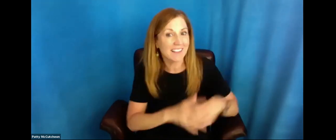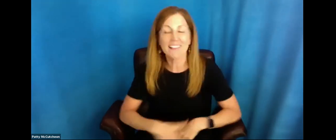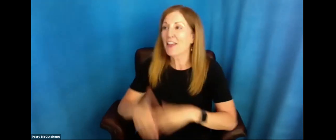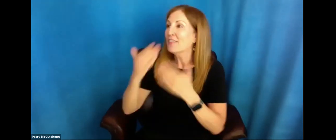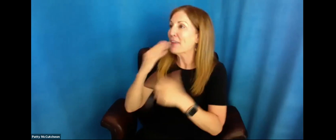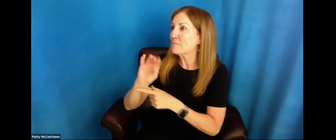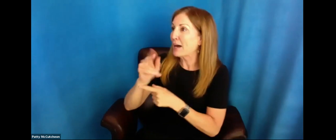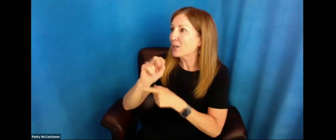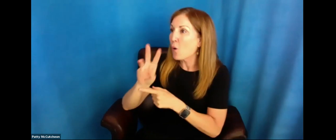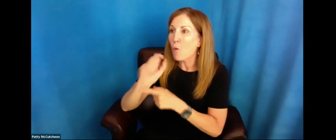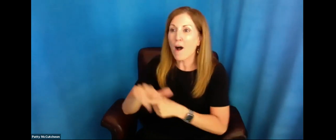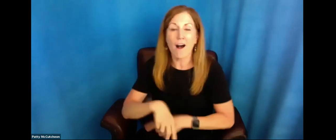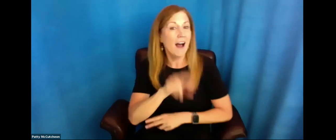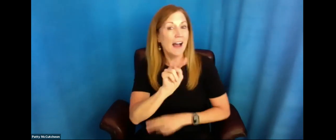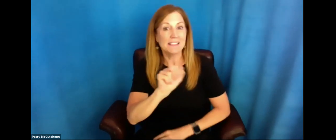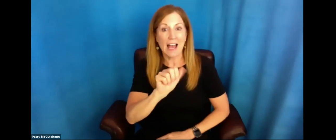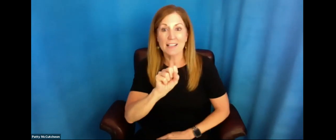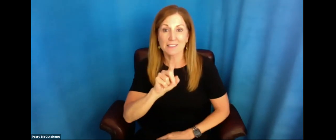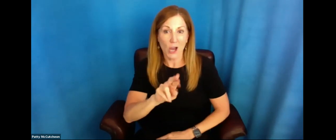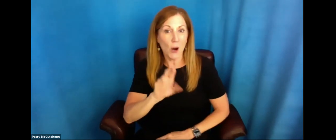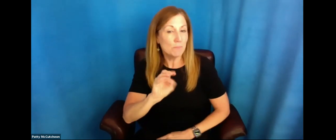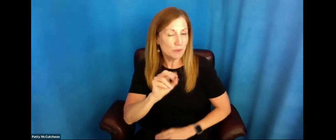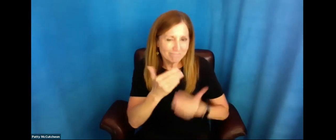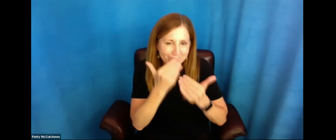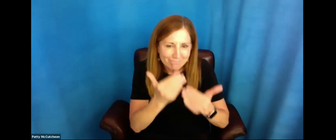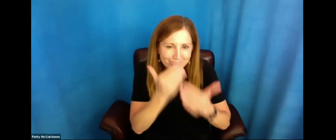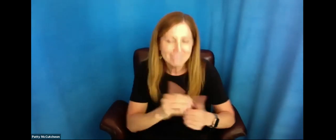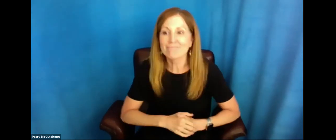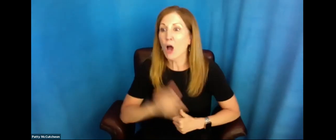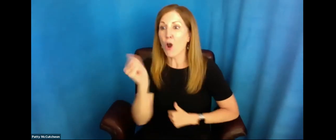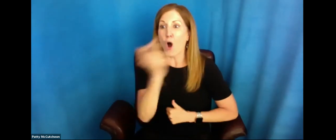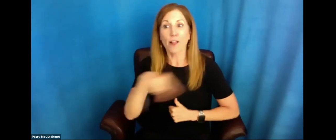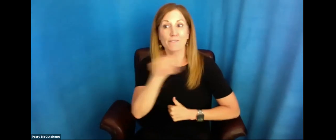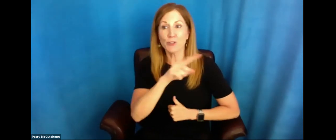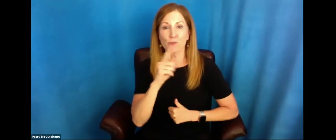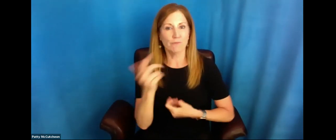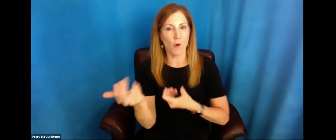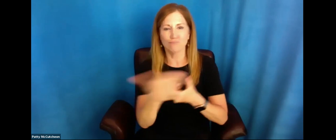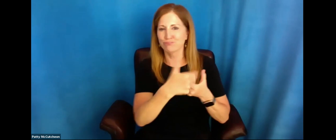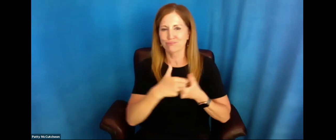Thank you to Nasser Mussa from our office. And thanks to all of you for attending this workshop. It's really a privilege to be with you.